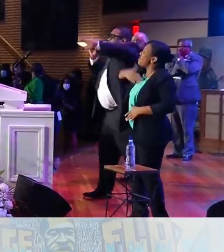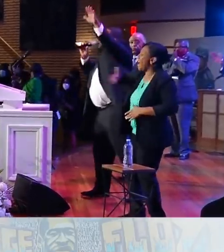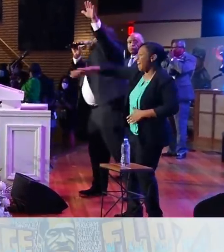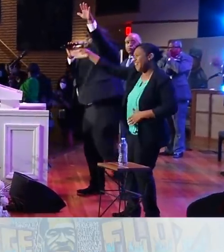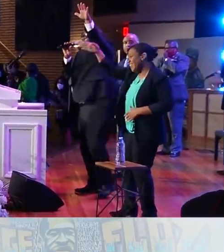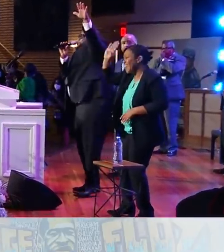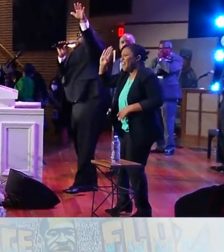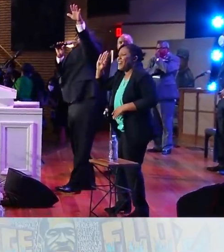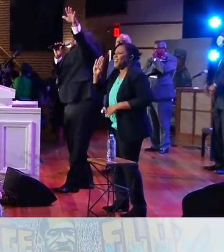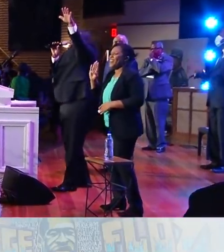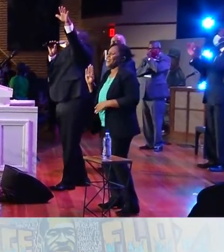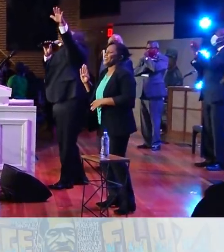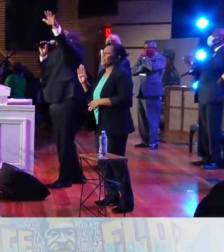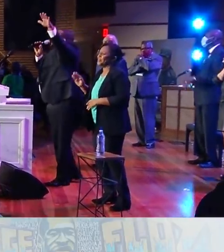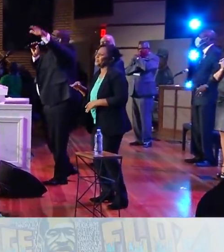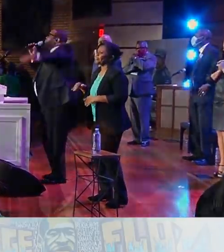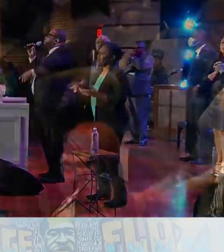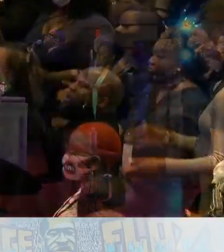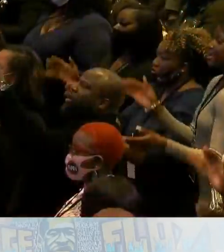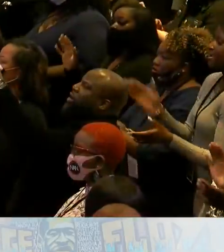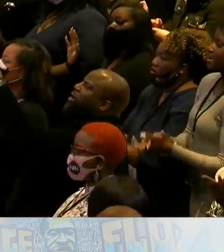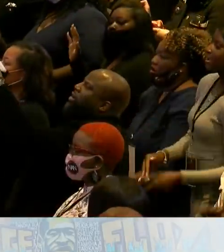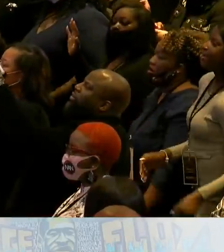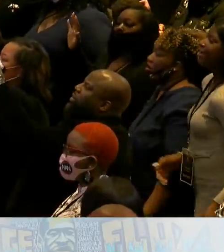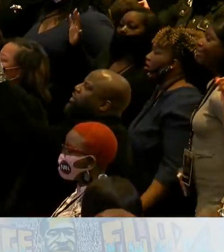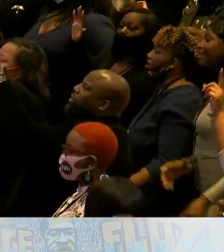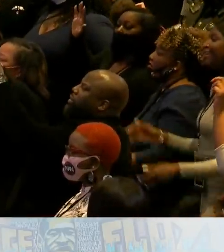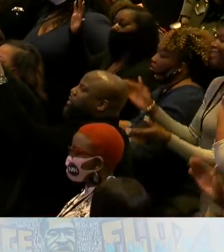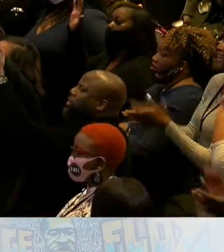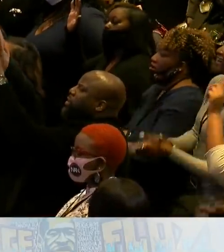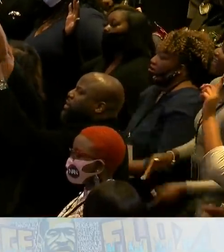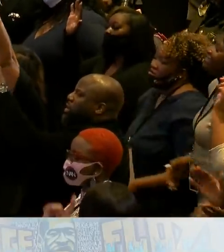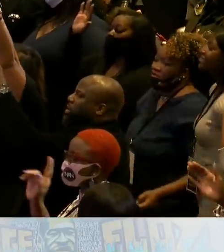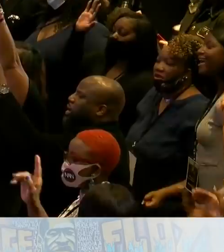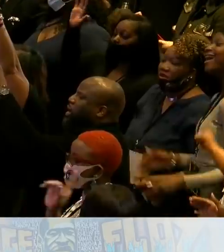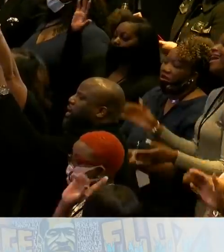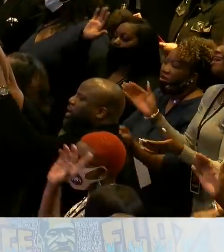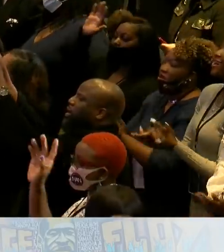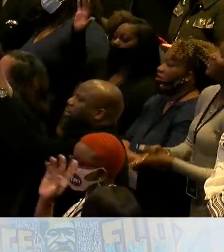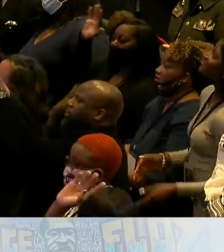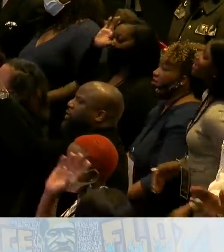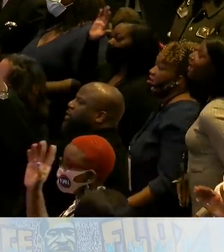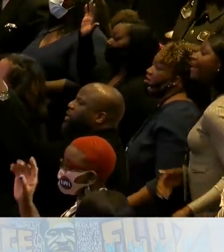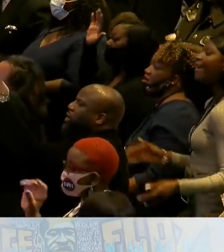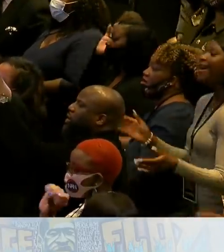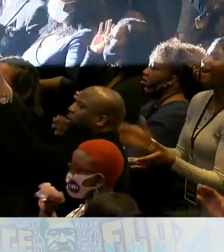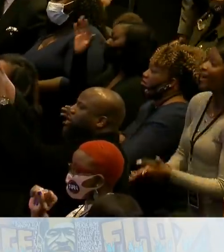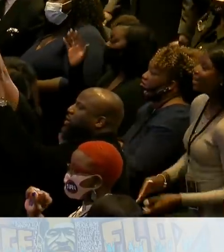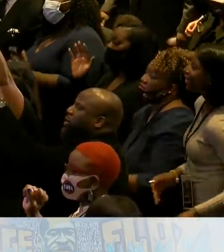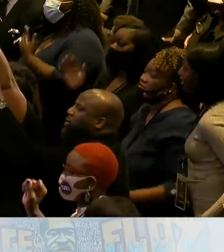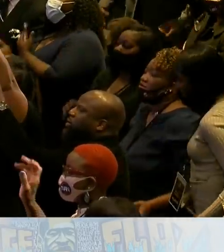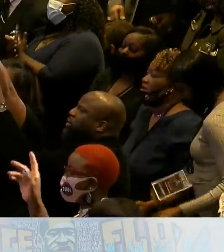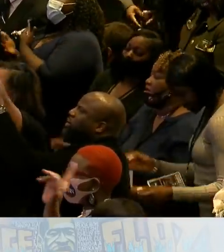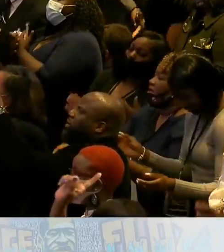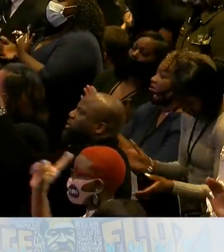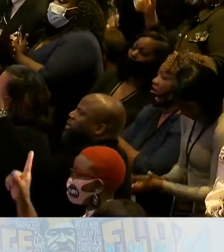GLORY HALLELUJAH IS TO OUR GOD. EVERY PRAISE, EVERY PRAISE, IS TO OUR GOD.